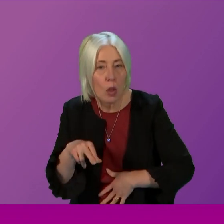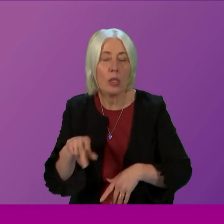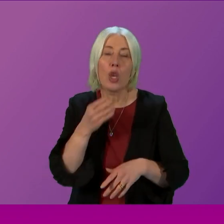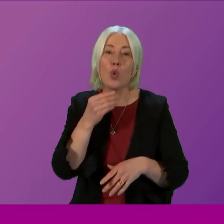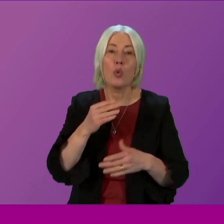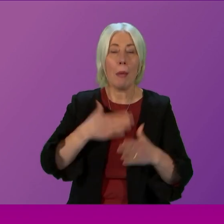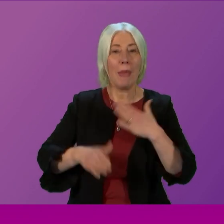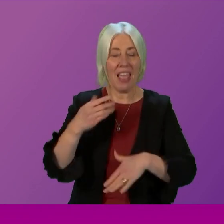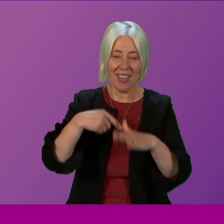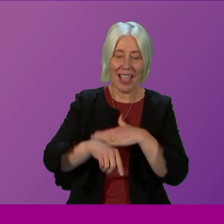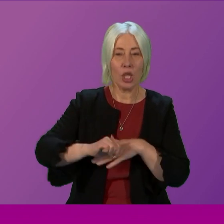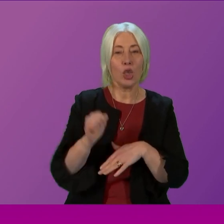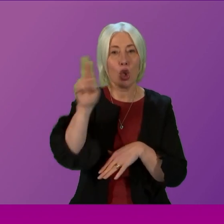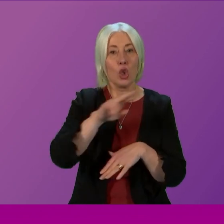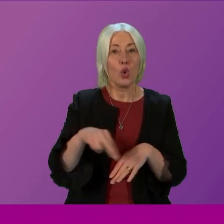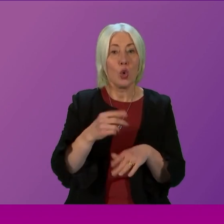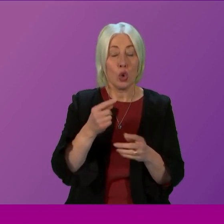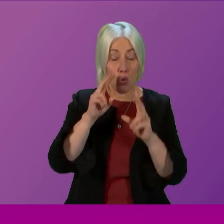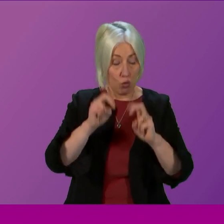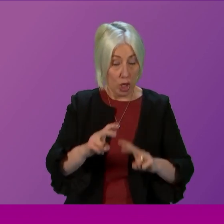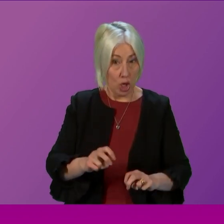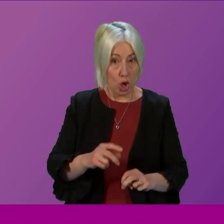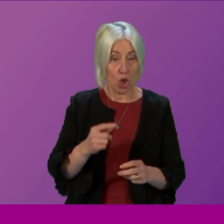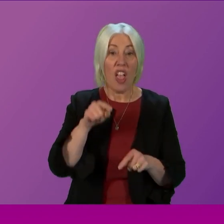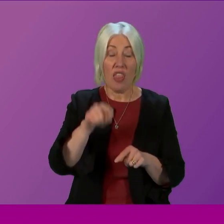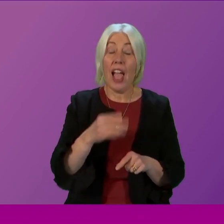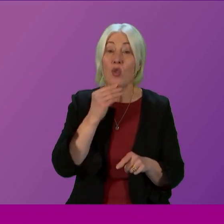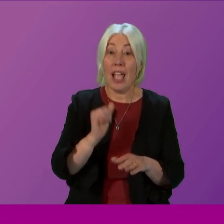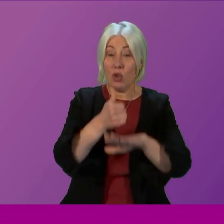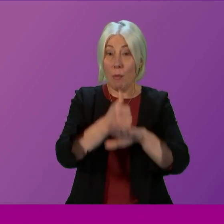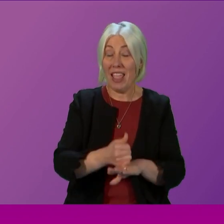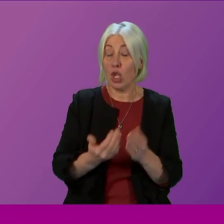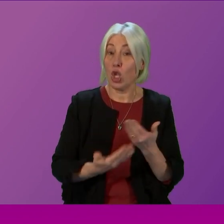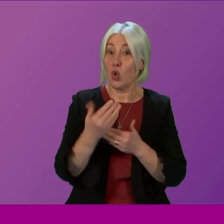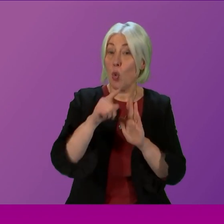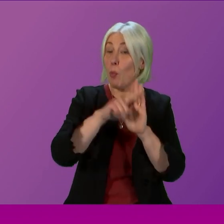as the national evidence base to inform future policy on relationships and behaviour in schools.